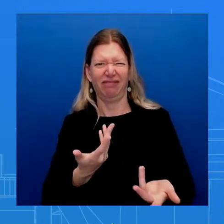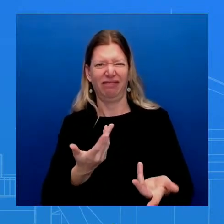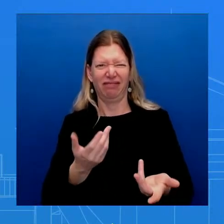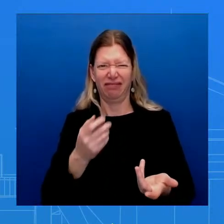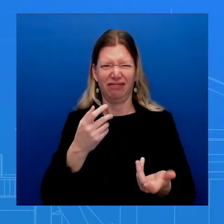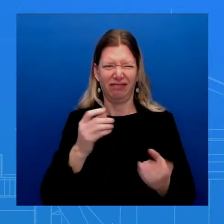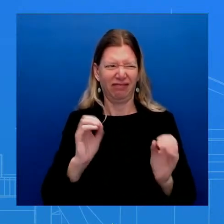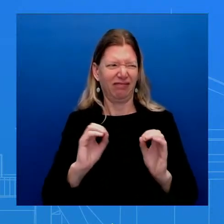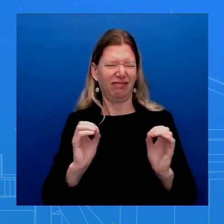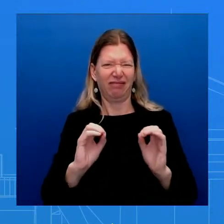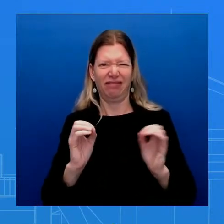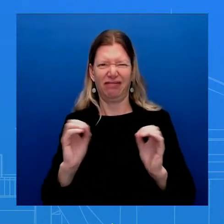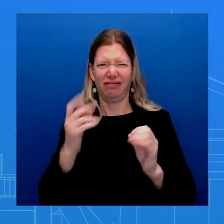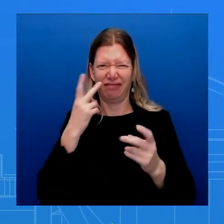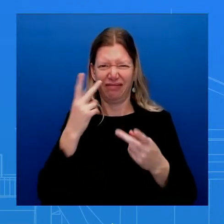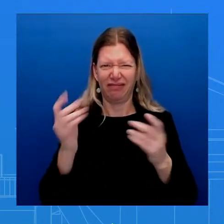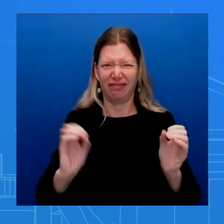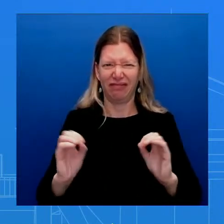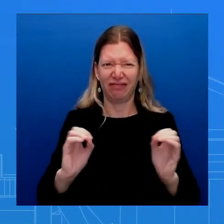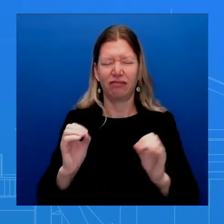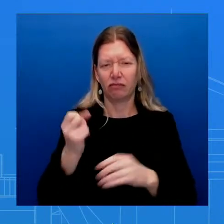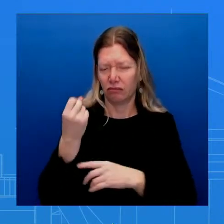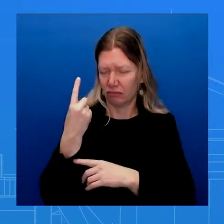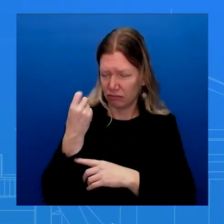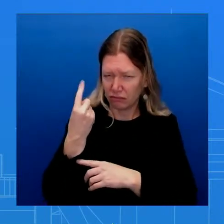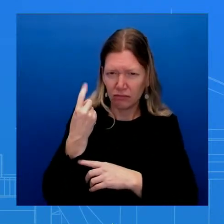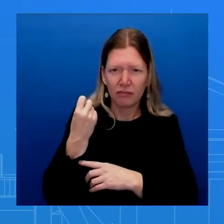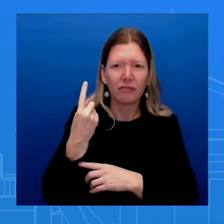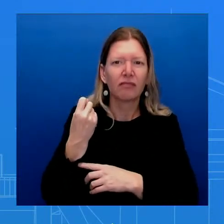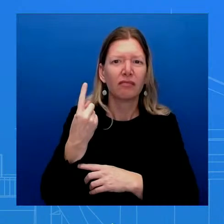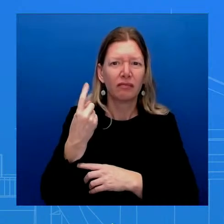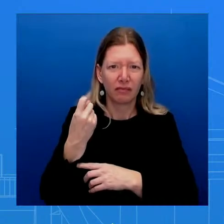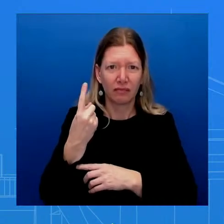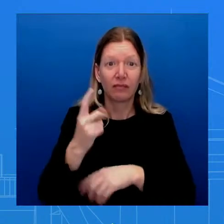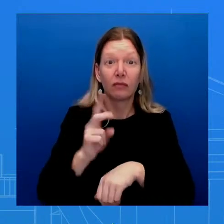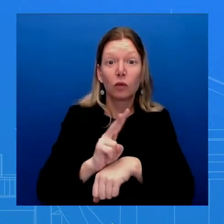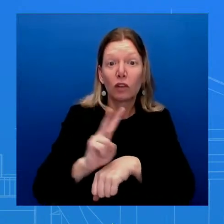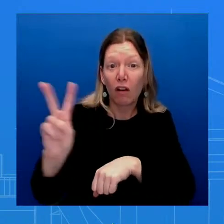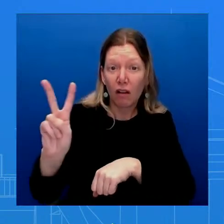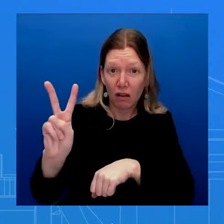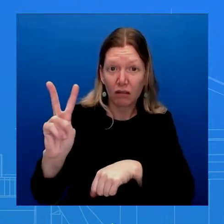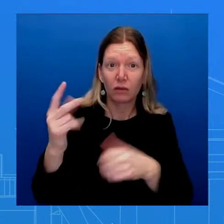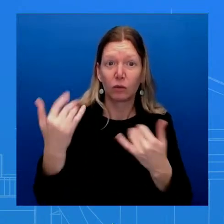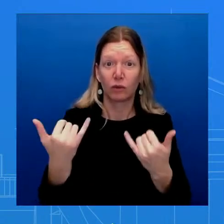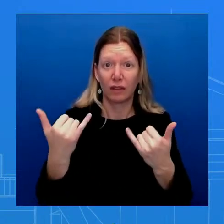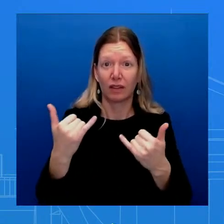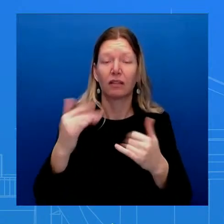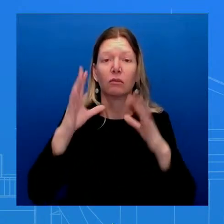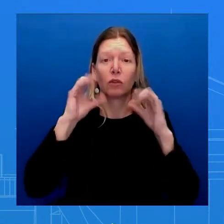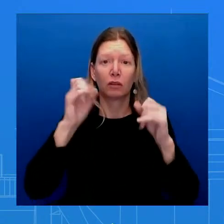doesn't mean that the President, at two o'clock, is not going to talk about how he's lowering costs. Right? And let's not forget what Republicans are doing